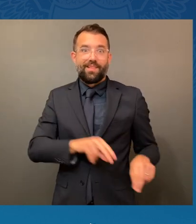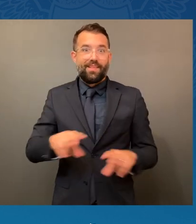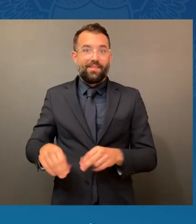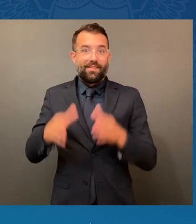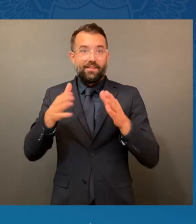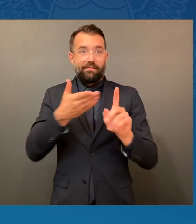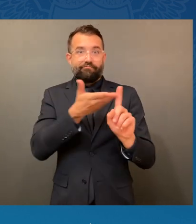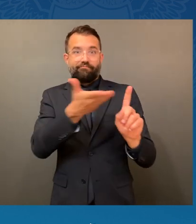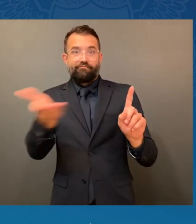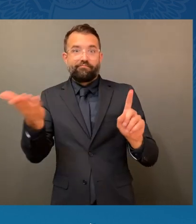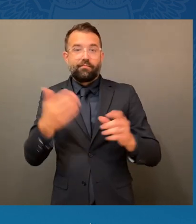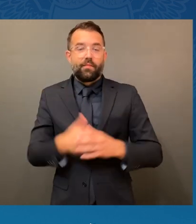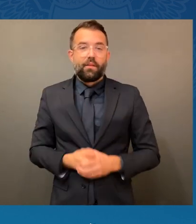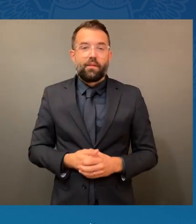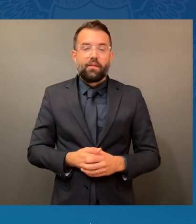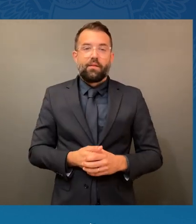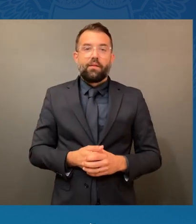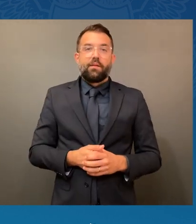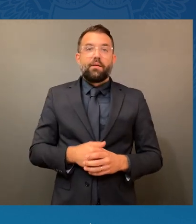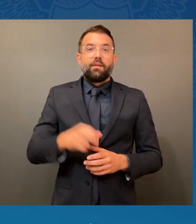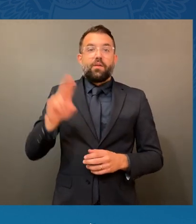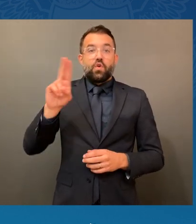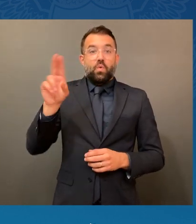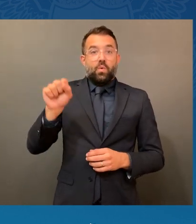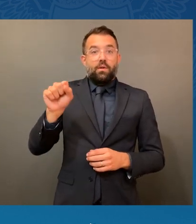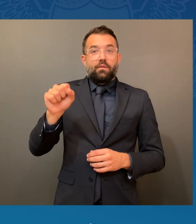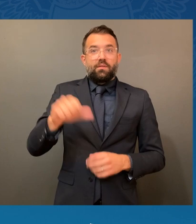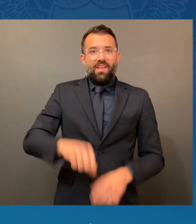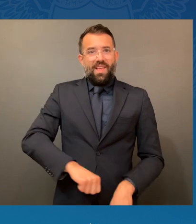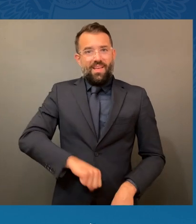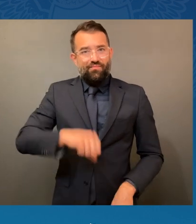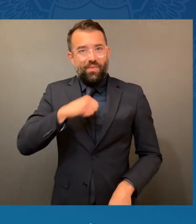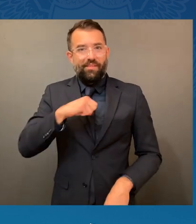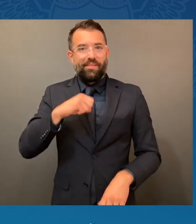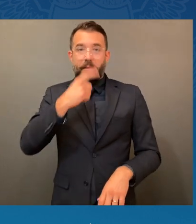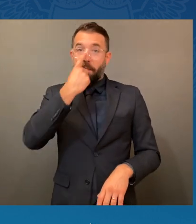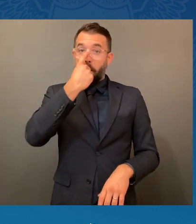So to you, sailors, I say: The United States is a proud Pacific power.